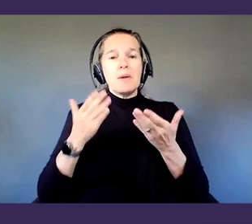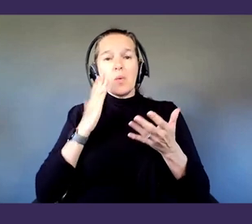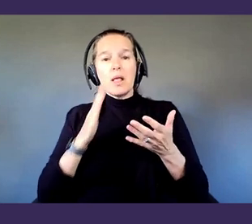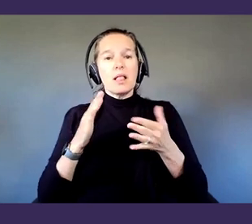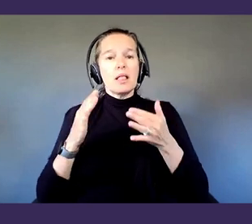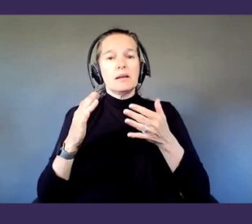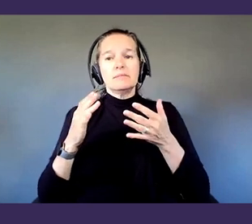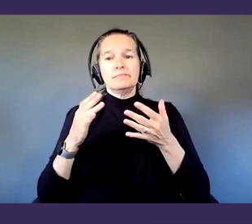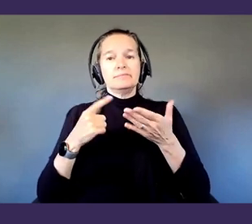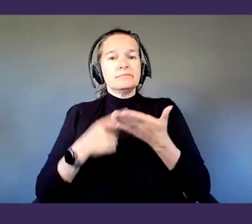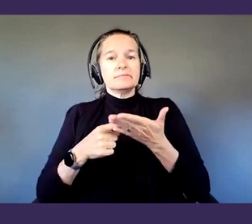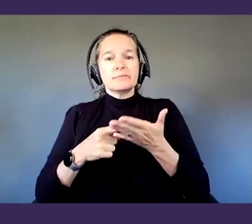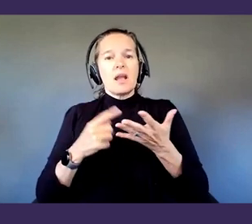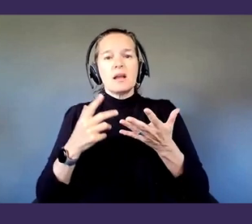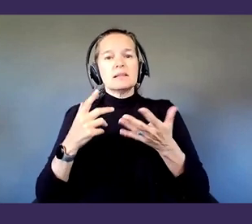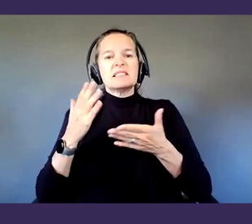for her protection at all times.